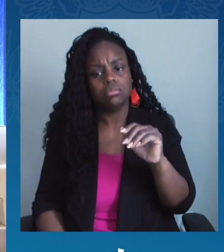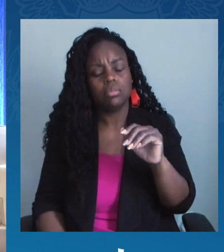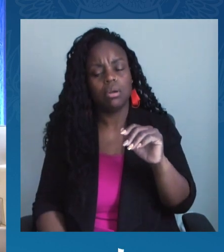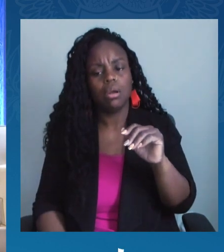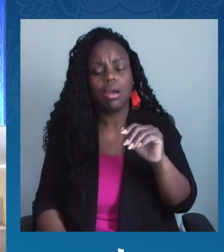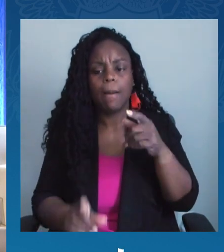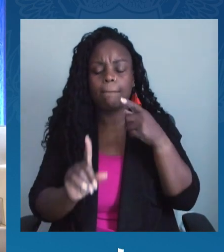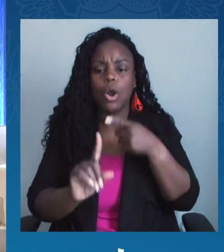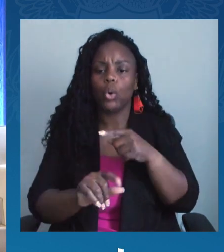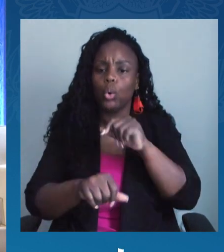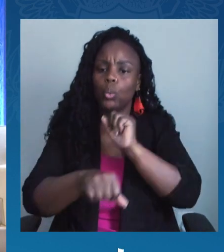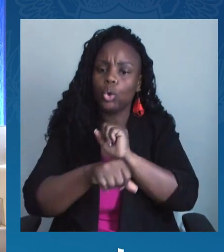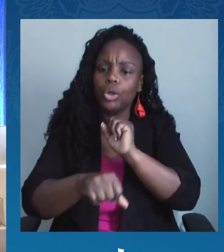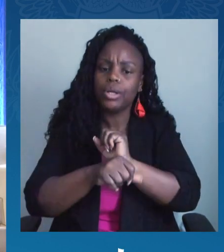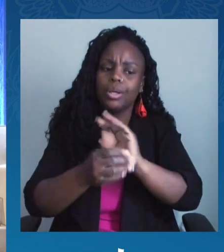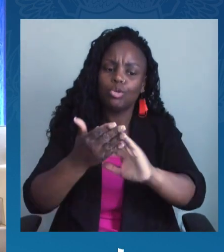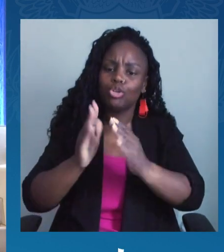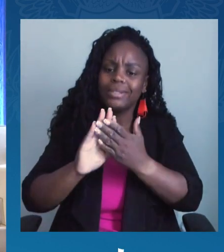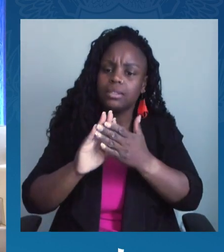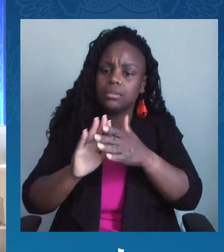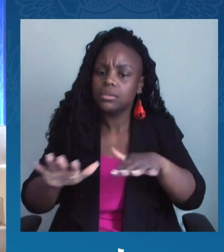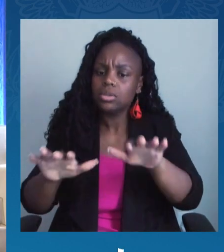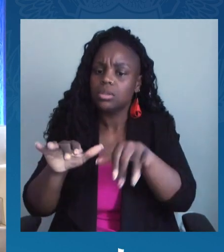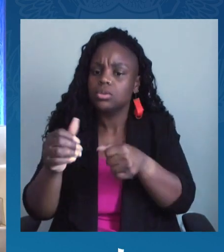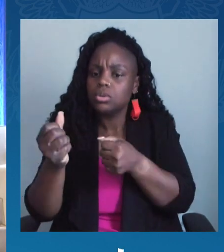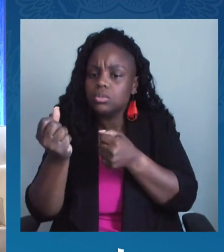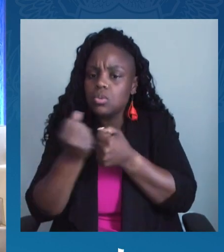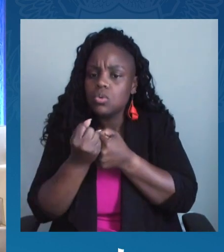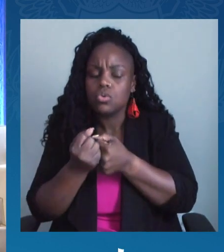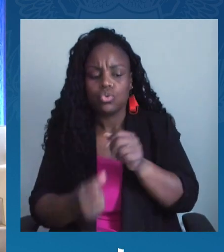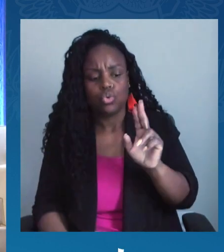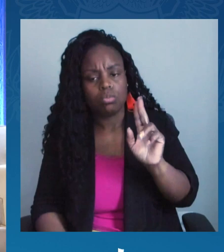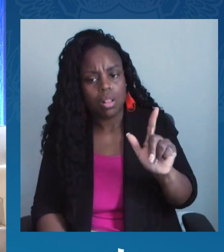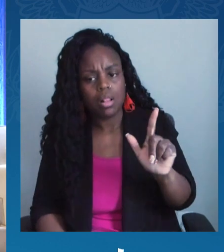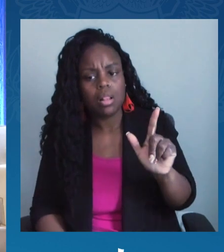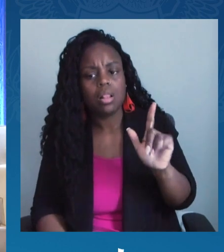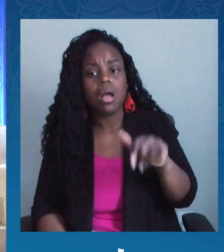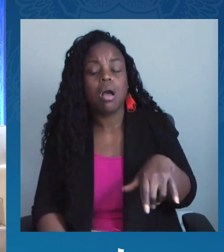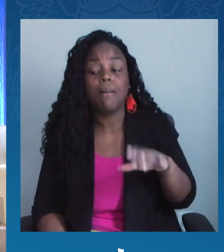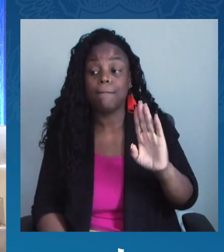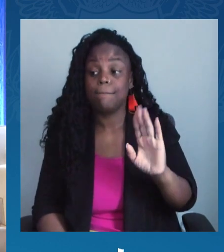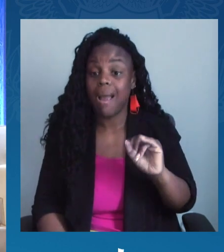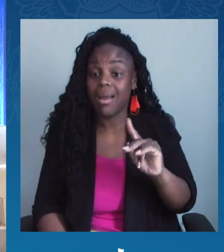one, supporting the work the administration is doing. But in general, what's the charge to these local leaders?